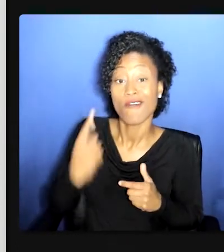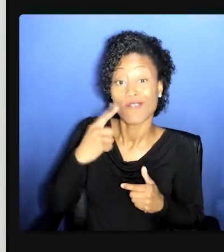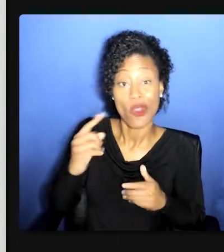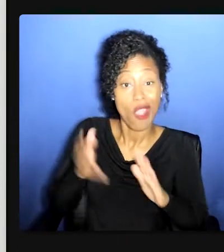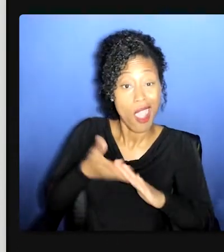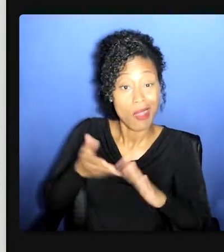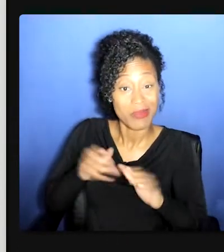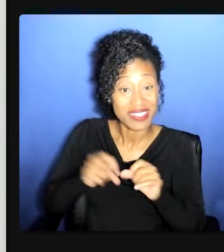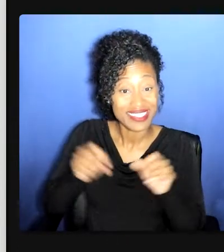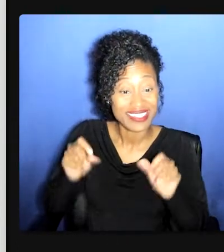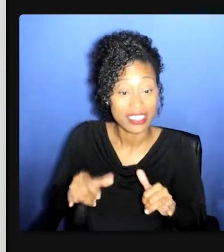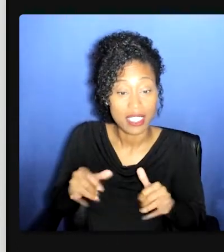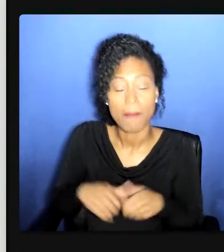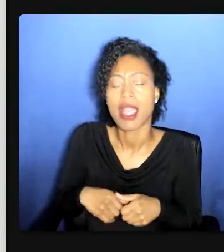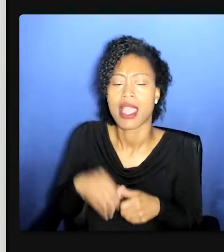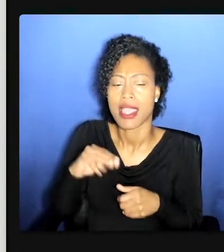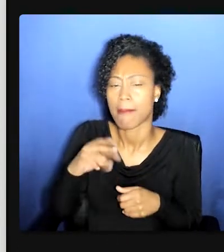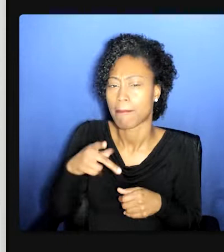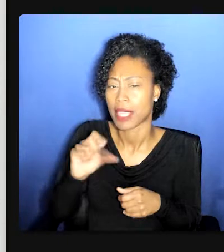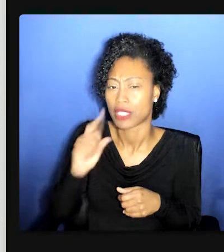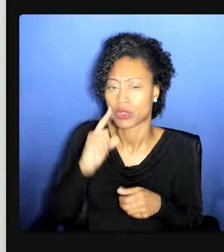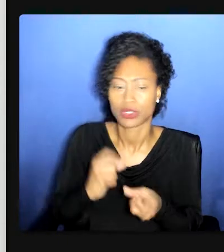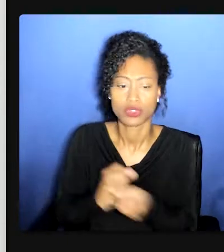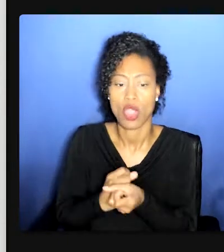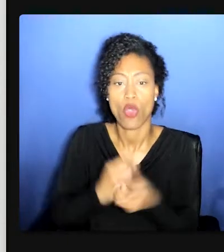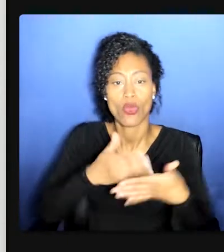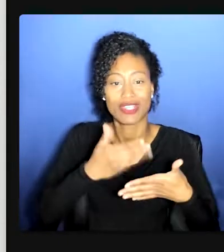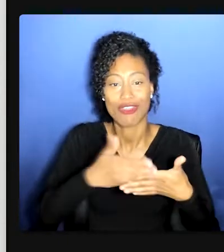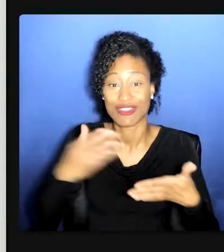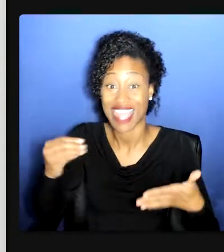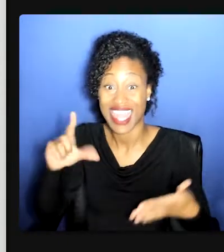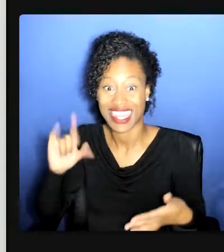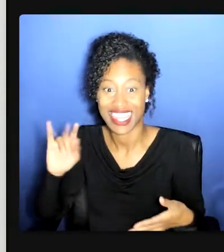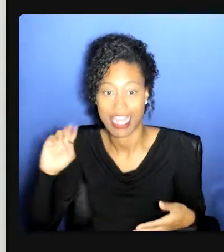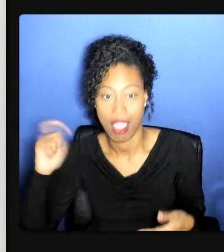For operating systems, MPS supports both Windows and Linux VM.